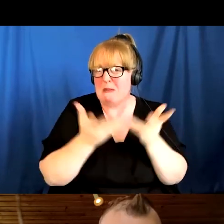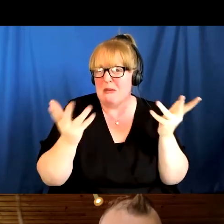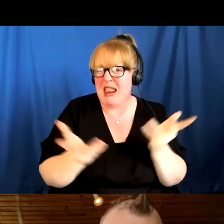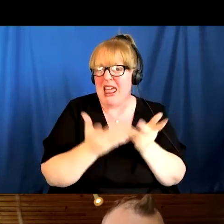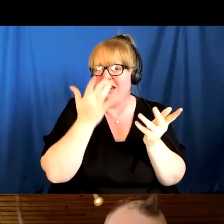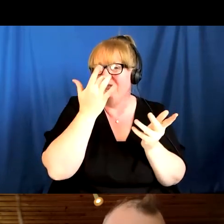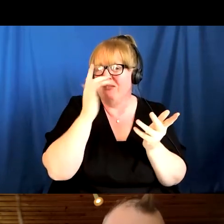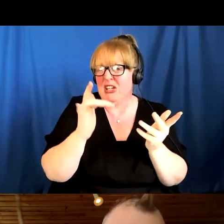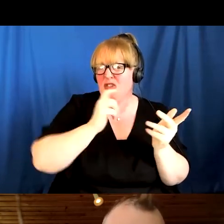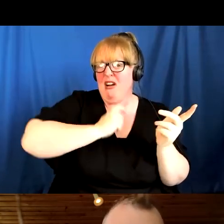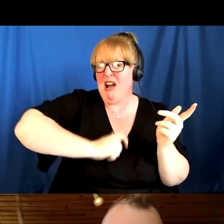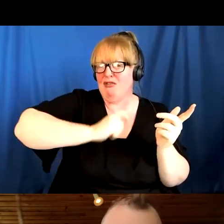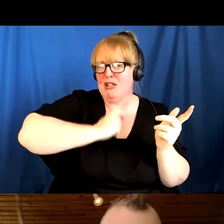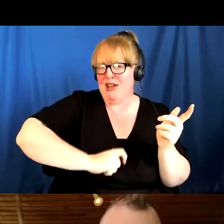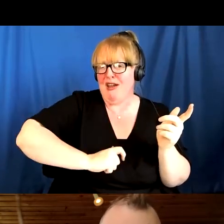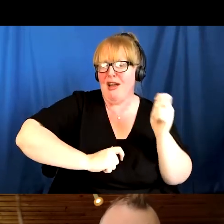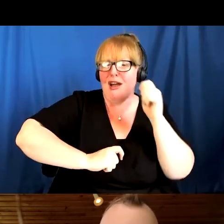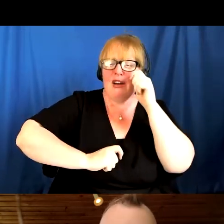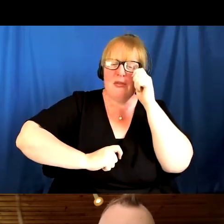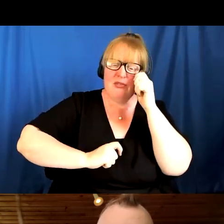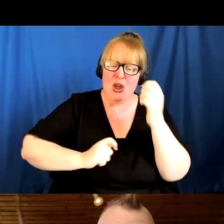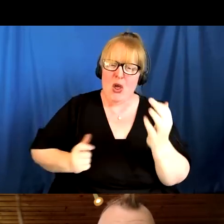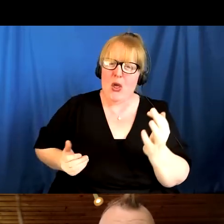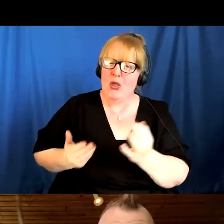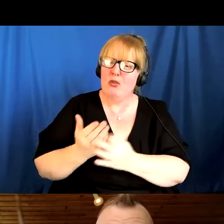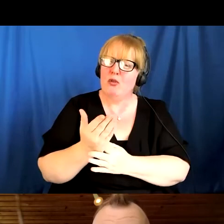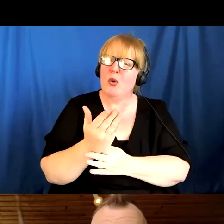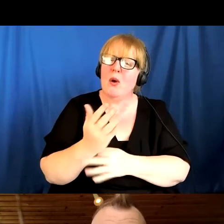And through working with them over four months, we decided, or they sort of decided,